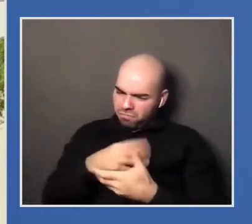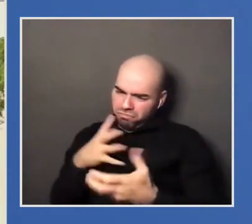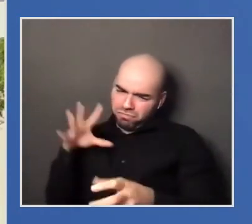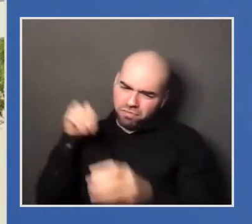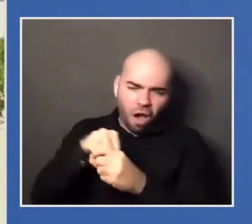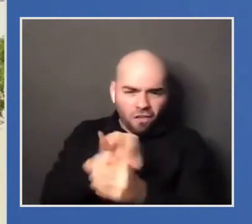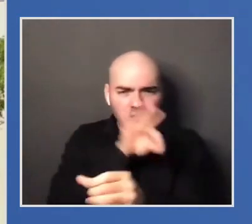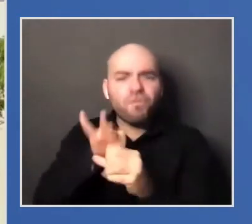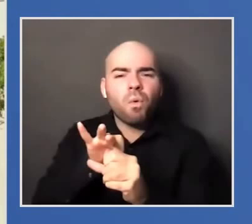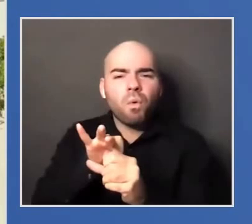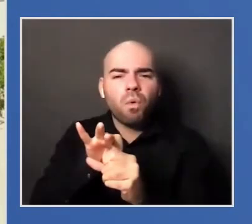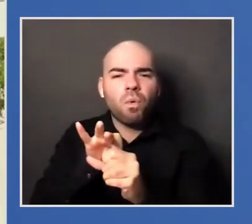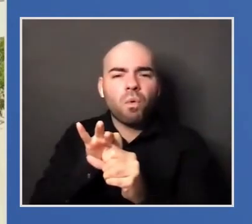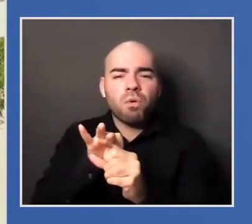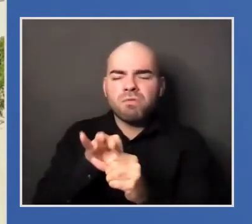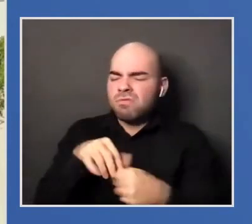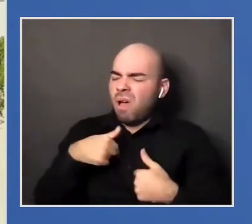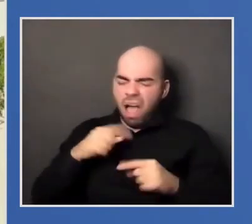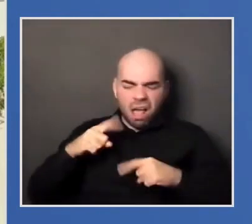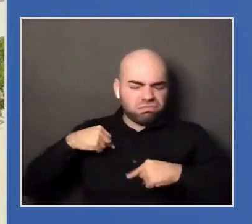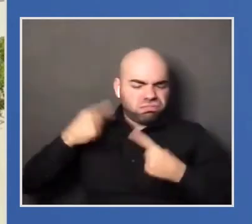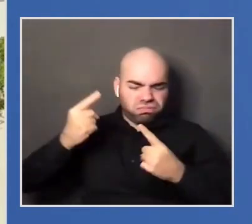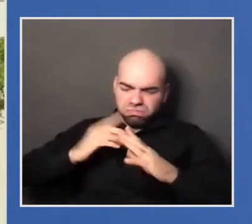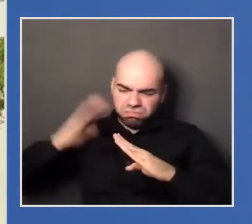GOD'S TRUTH. HE IS ALSO THE GUY THAT TALKED ABOUT HOW MANY BAD HURRICANES